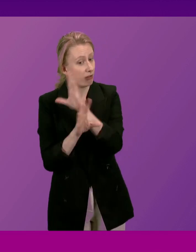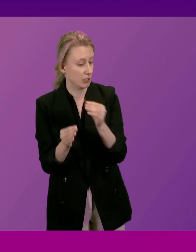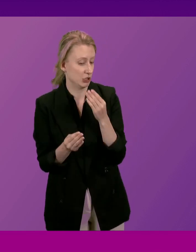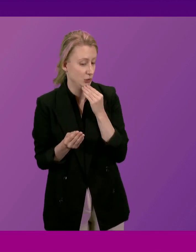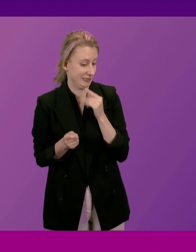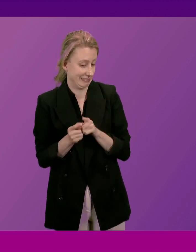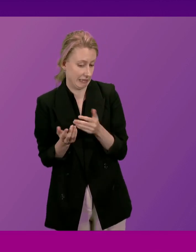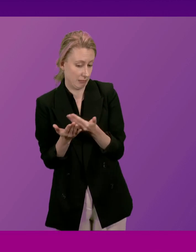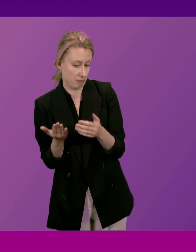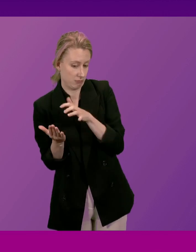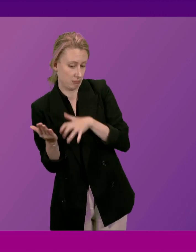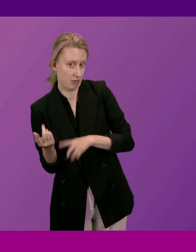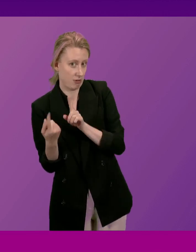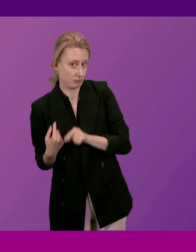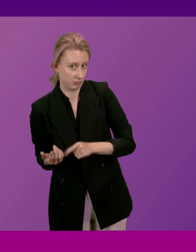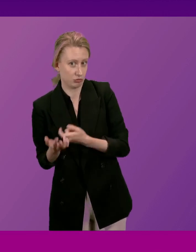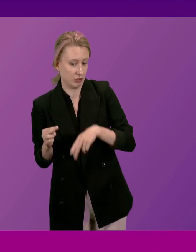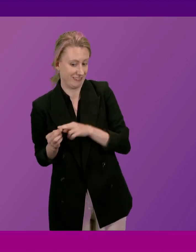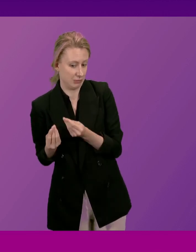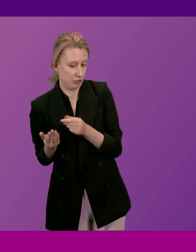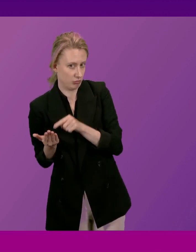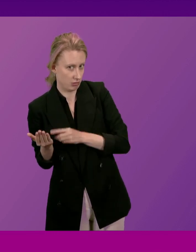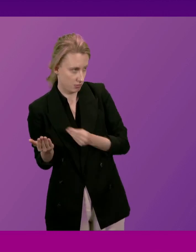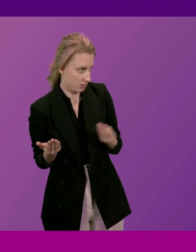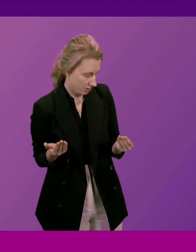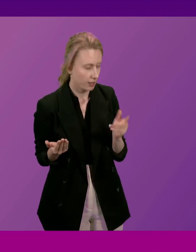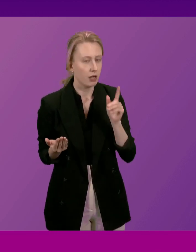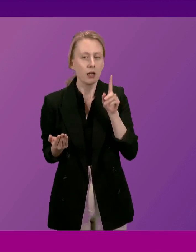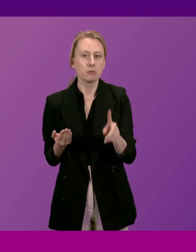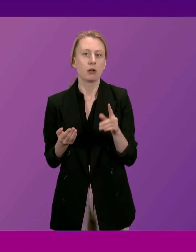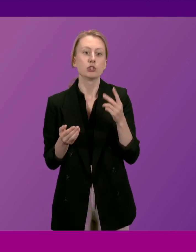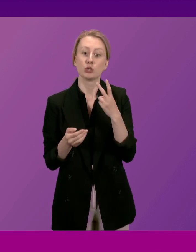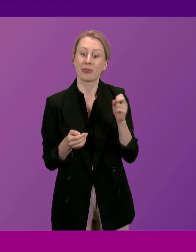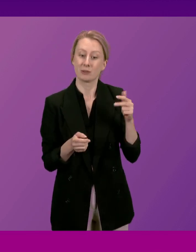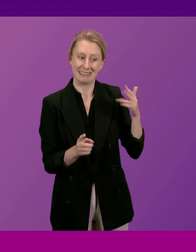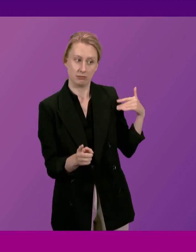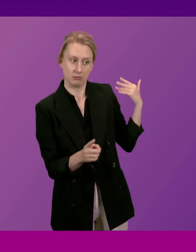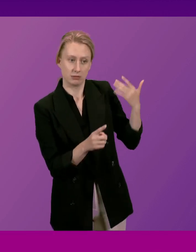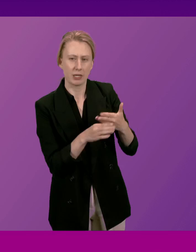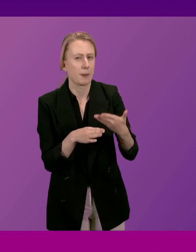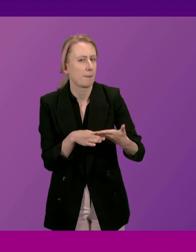my answers to Russell Findlay. Since 2008-09—which precedes the creation of